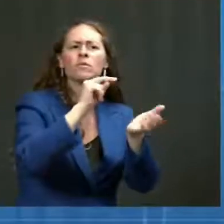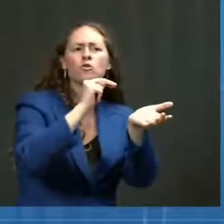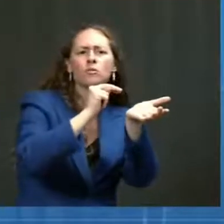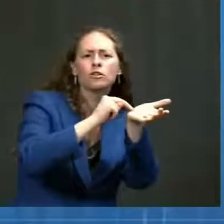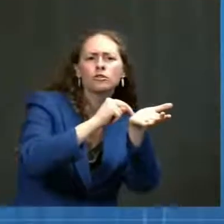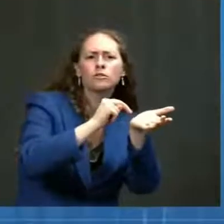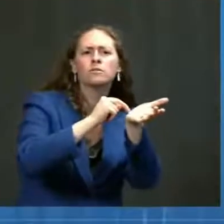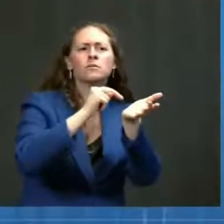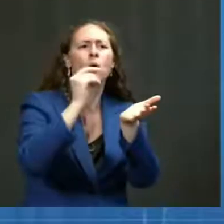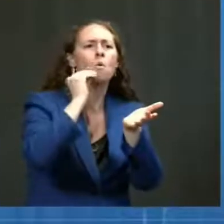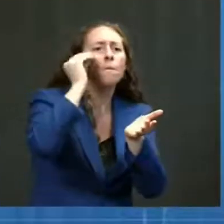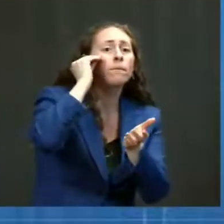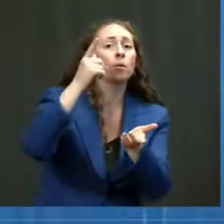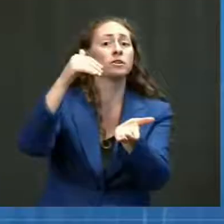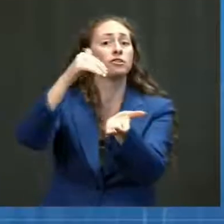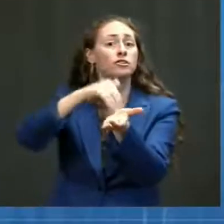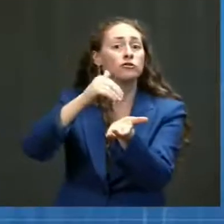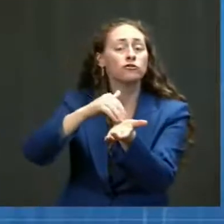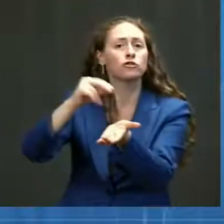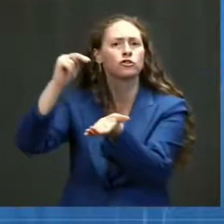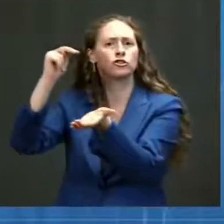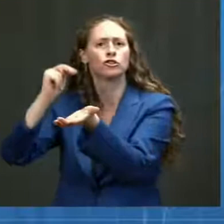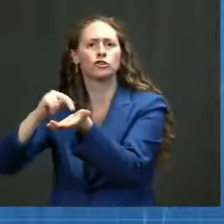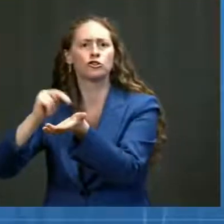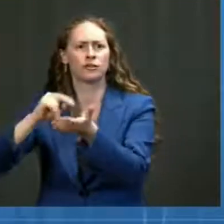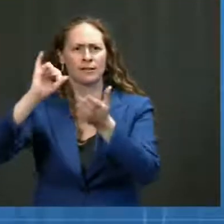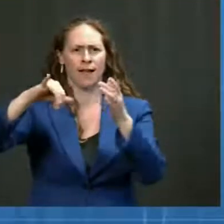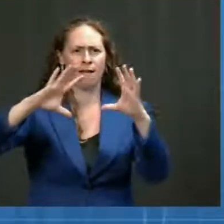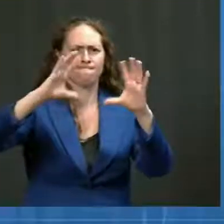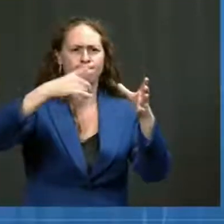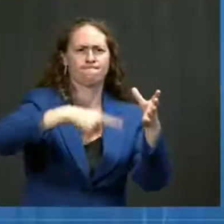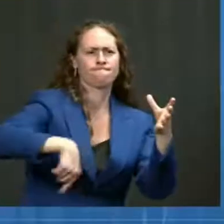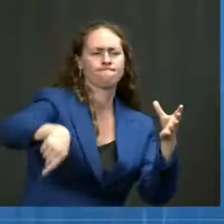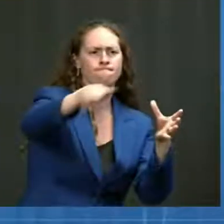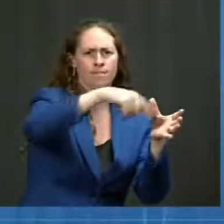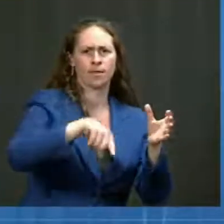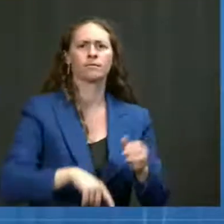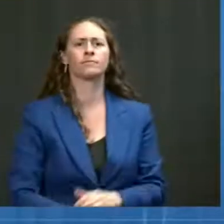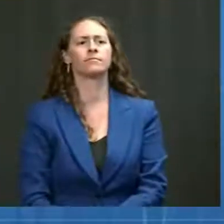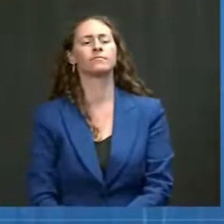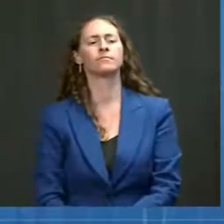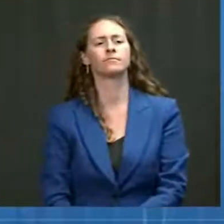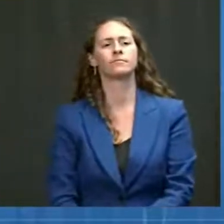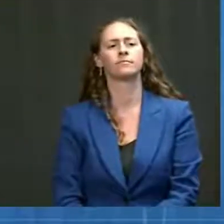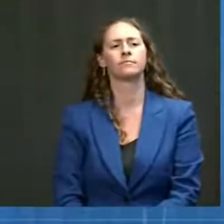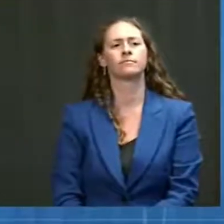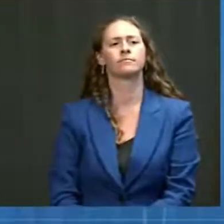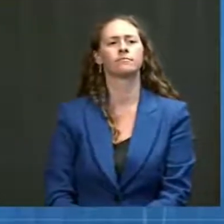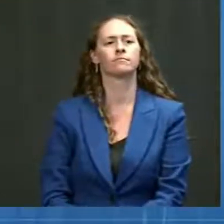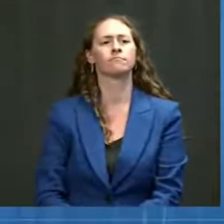. THIS INCLUDES OUR MOST VULNERABLE POPULATIONS LIKE OUR HEALTHCARE PROVIDERS, NURSING HOME RESIDENTS, AND OTHER SENIORS. WE WILL BEGIN DELIVERING BOOSTER SHOTS DIRECTLY TO